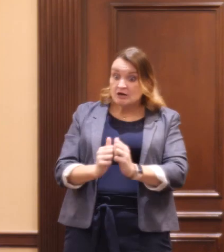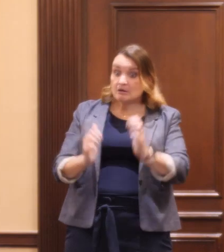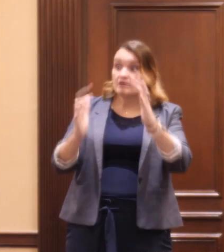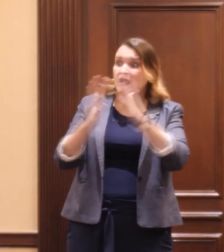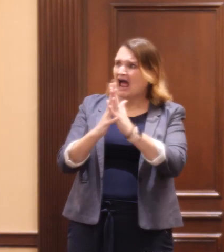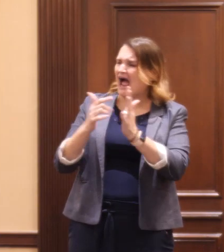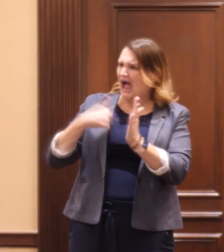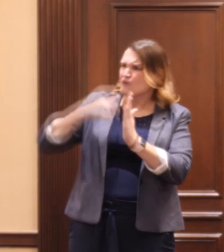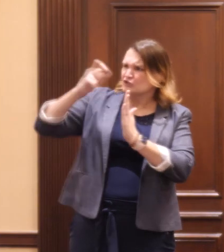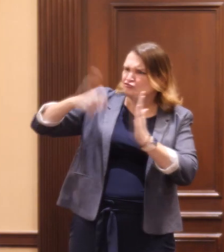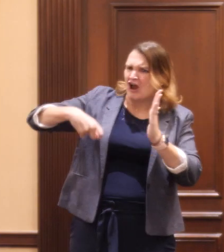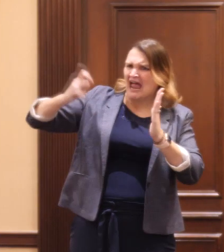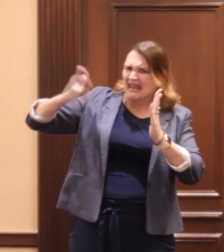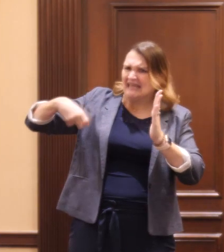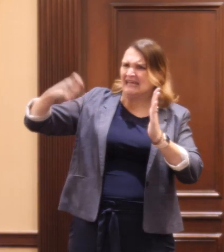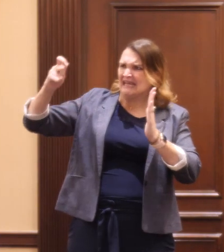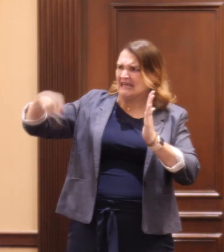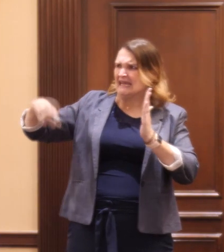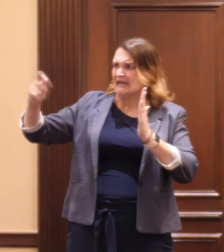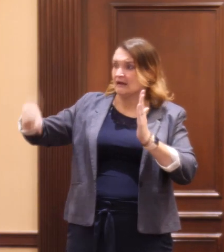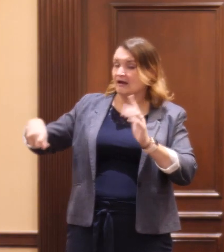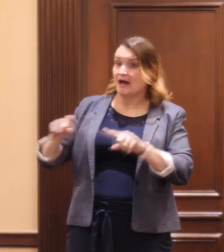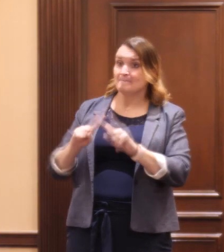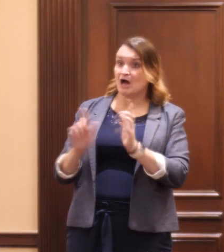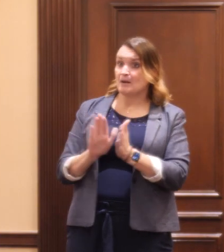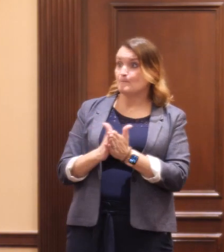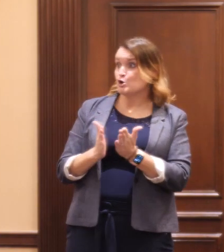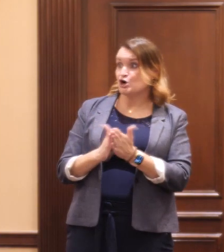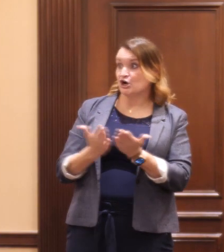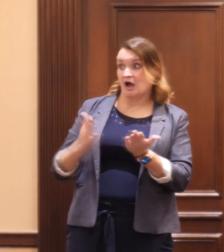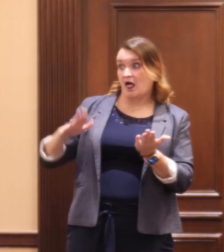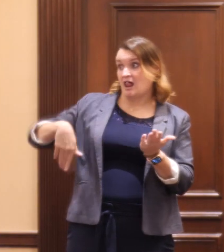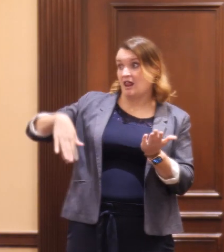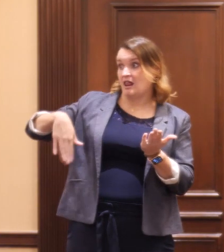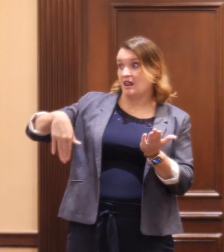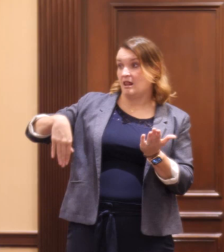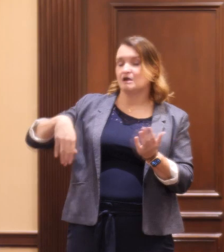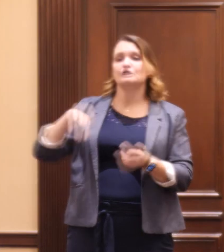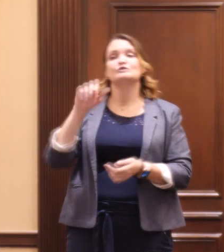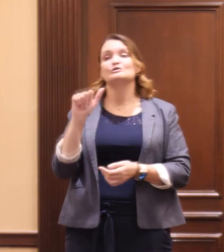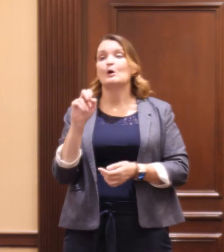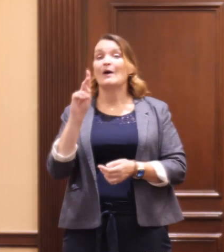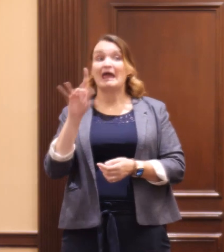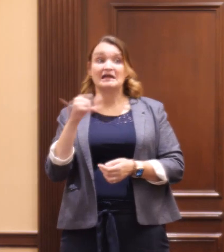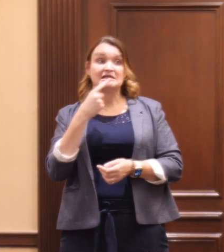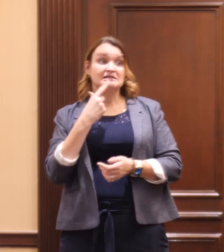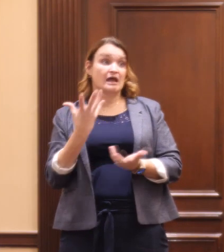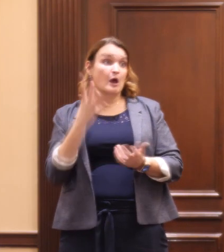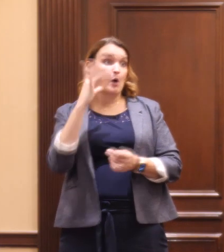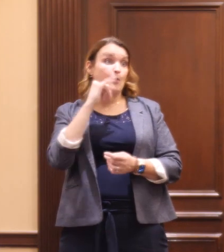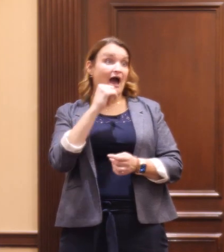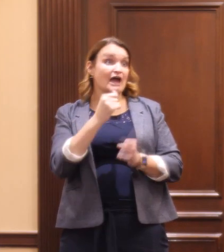material but I hadn't finished a book and she said well maybe we should move to a different way, maybe